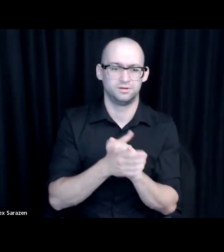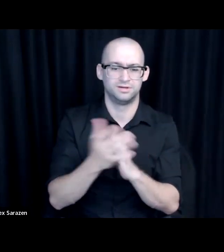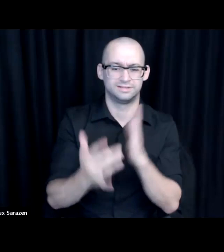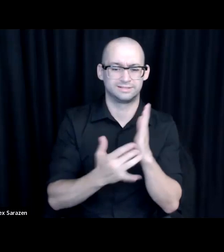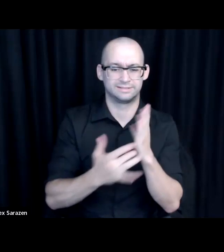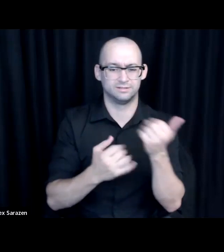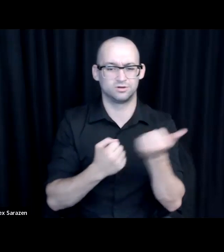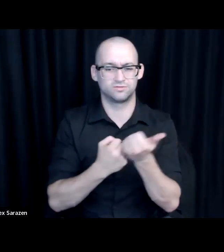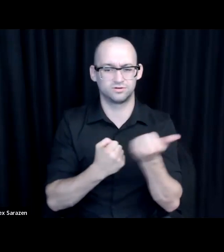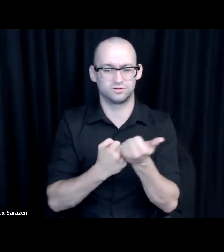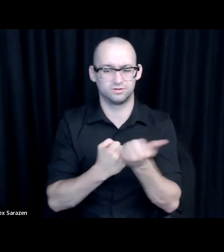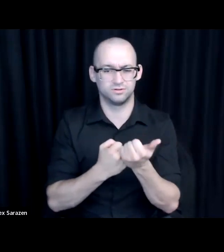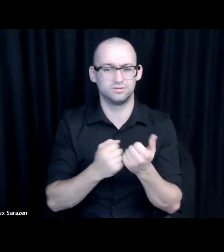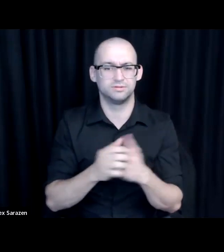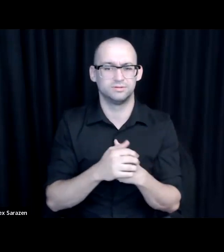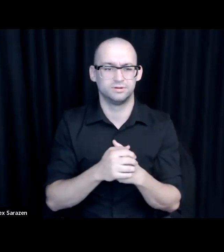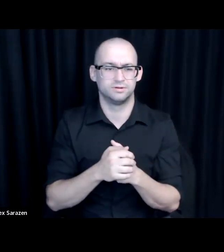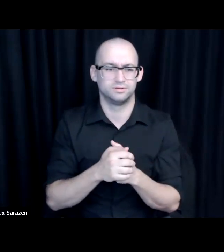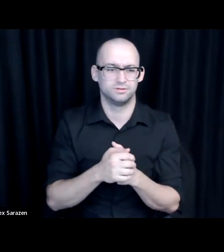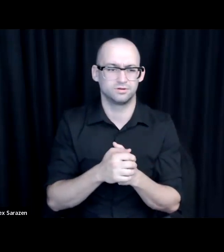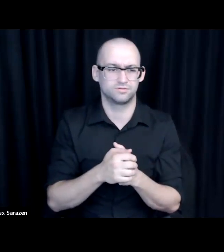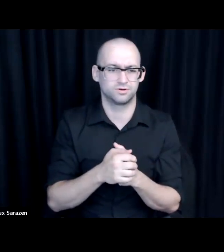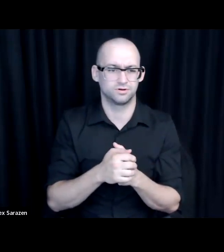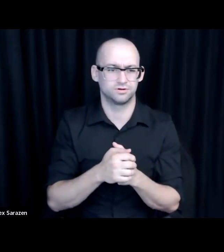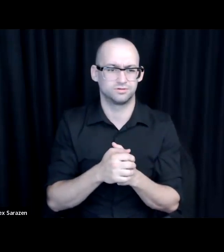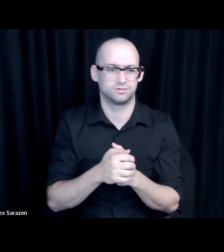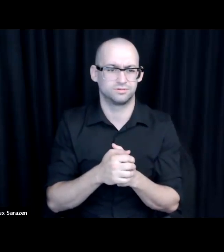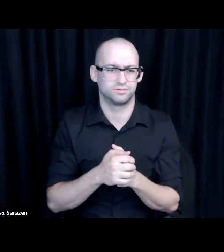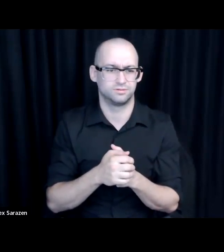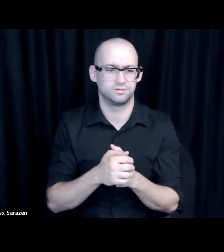and the you know the follow up to building out last mile programs that are at the CPUC,